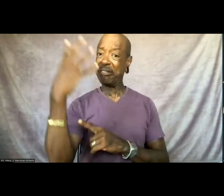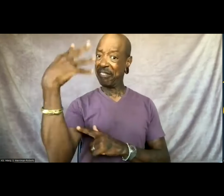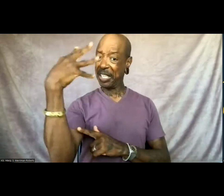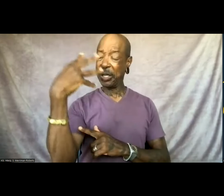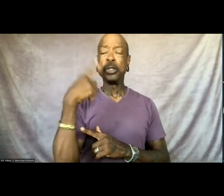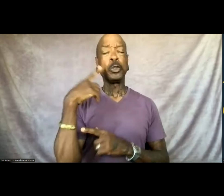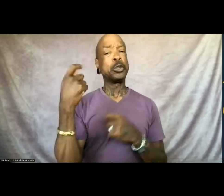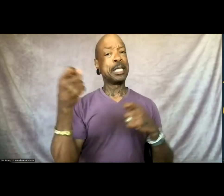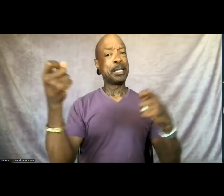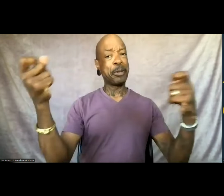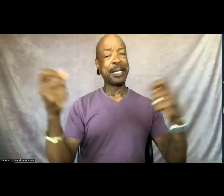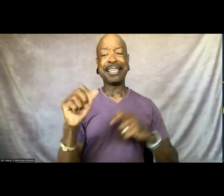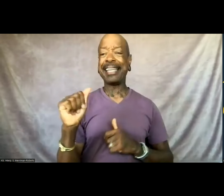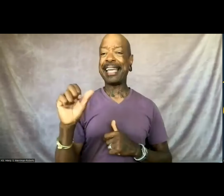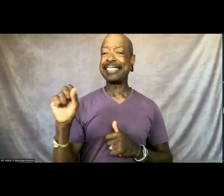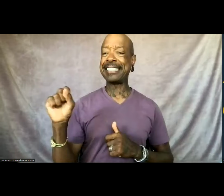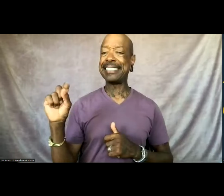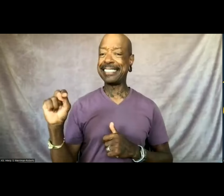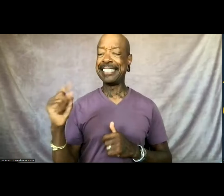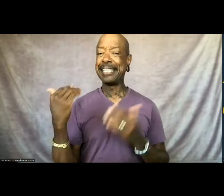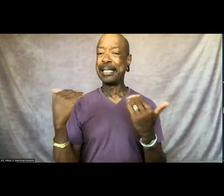. Who can cut and paste it on your Twitter, TikTok, whatever